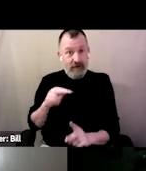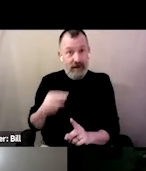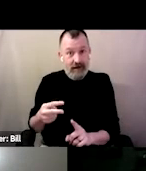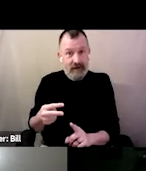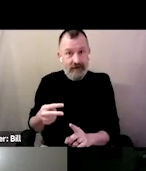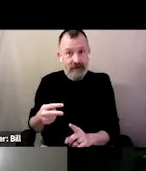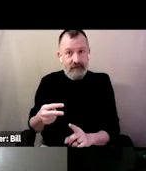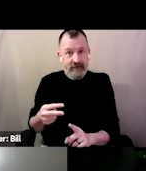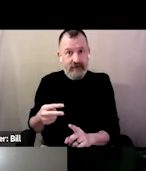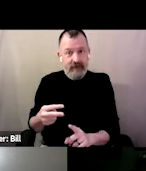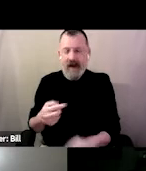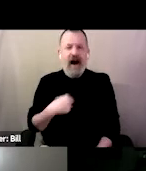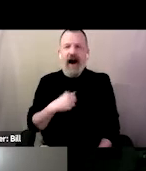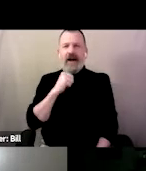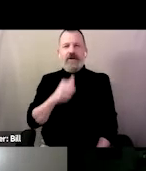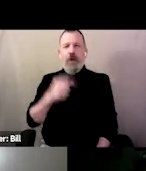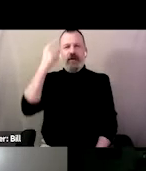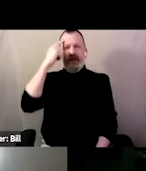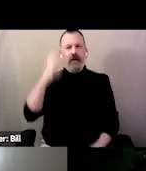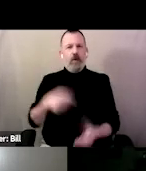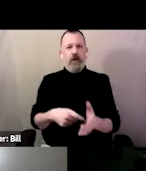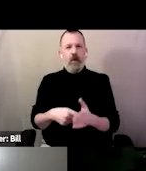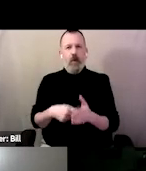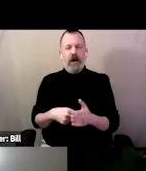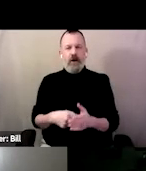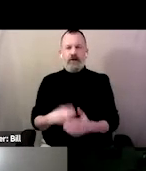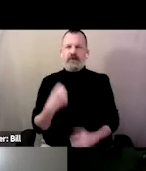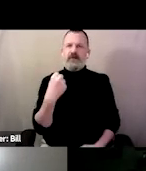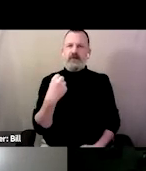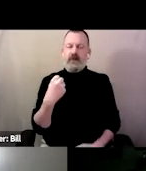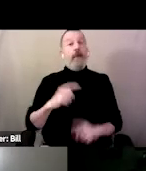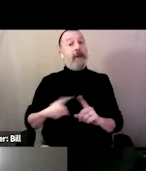I don't necessarily think it requires the hard fist. But I think, as a society, we've